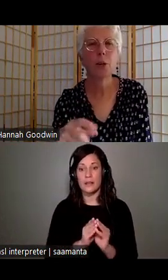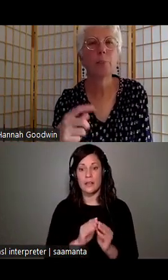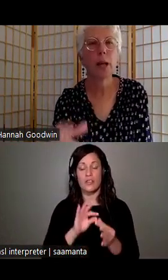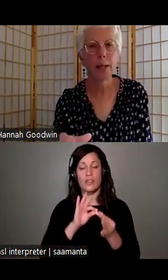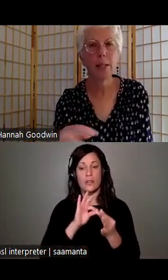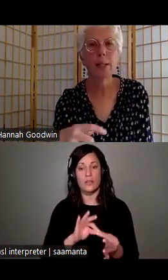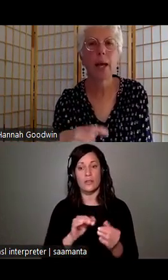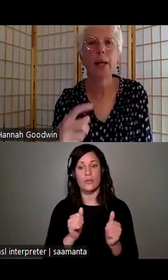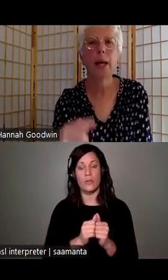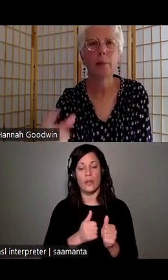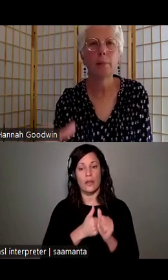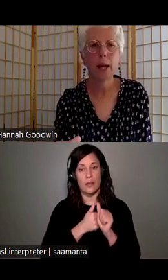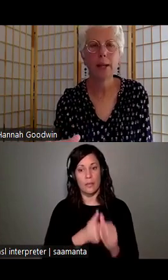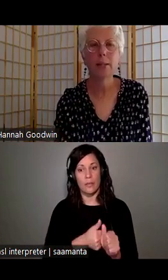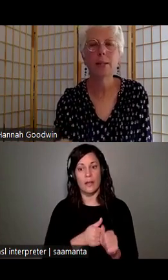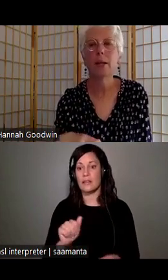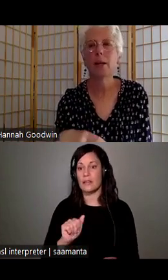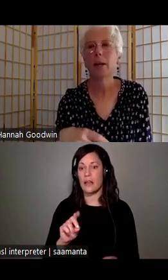to compliance, ADA compliance,